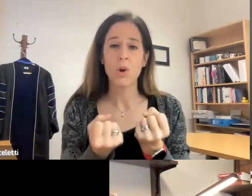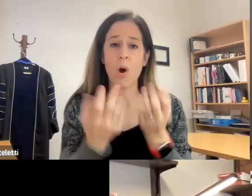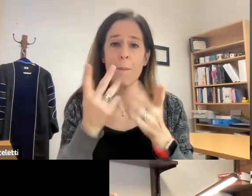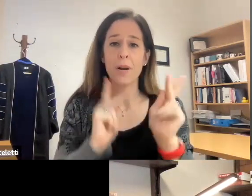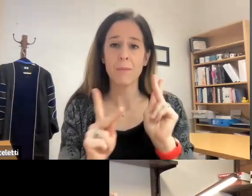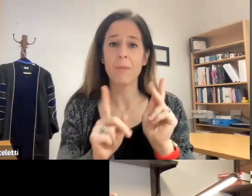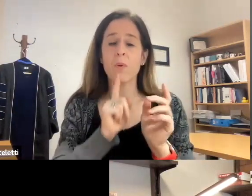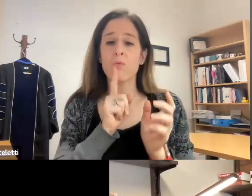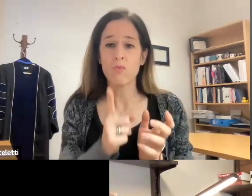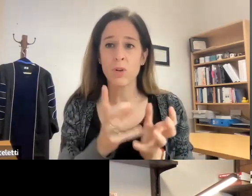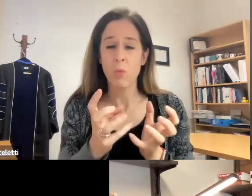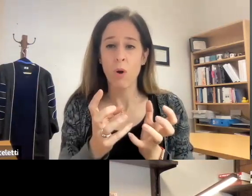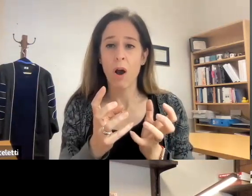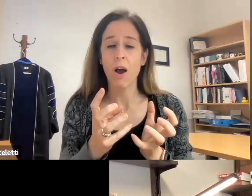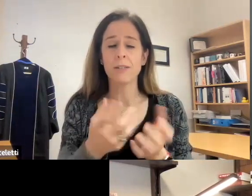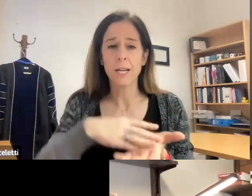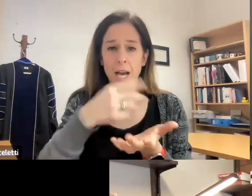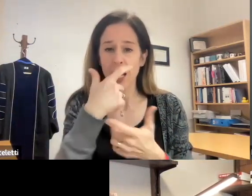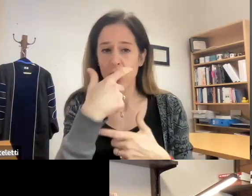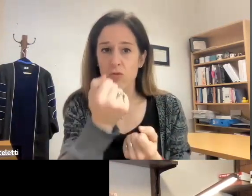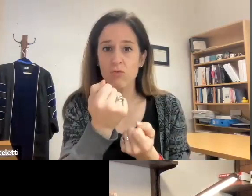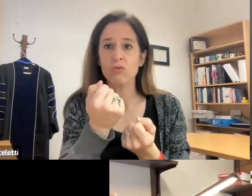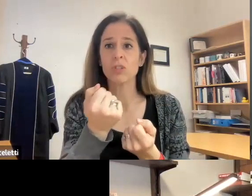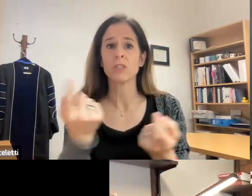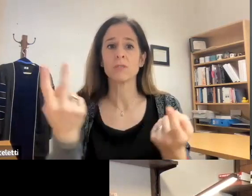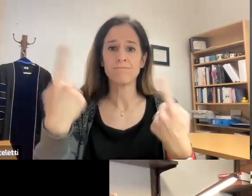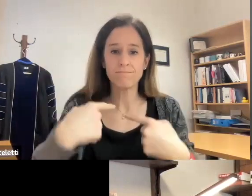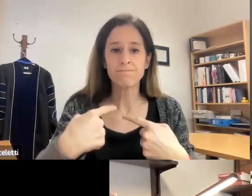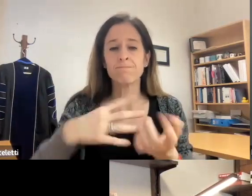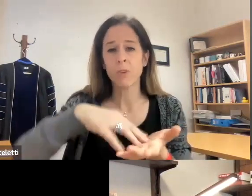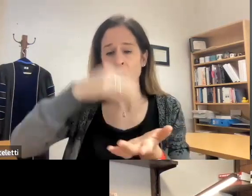have joined, which shows how many people really want to